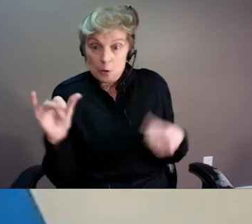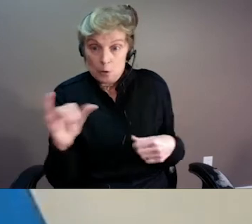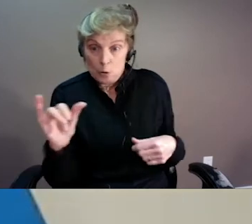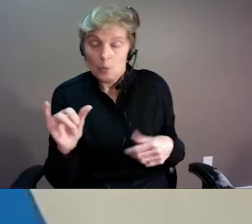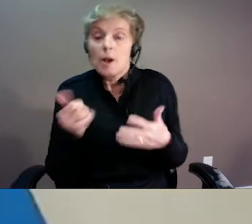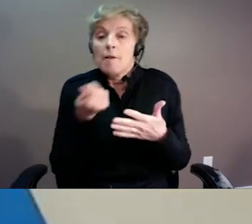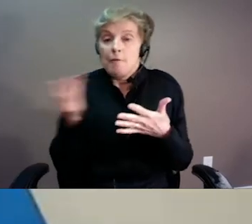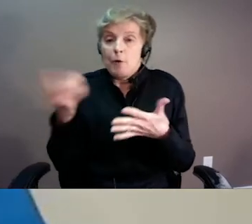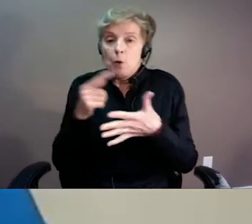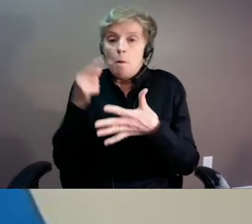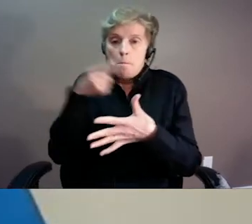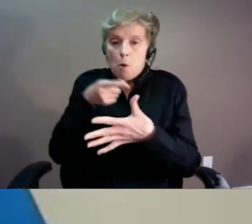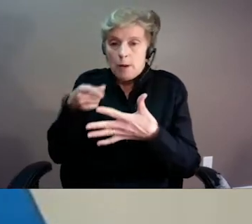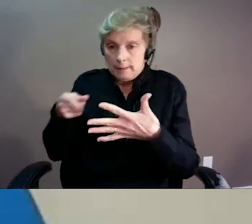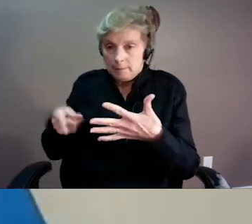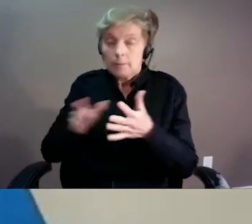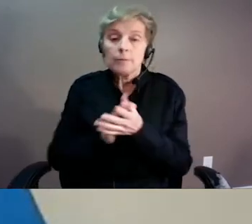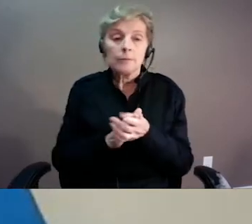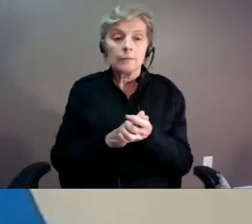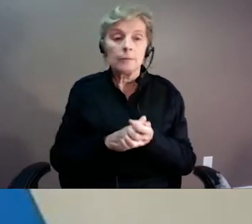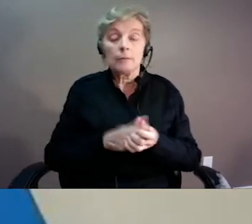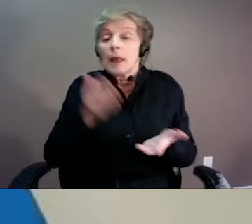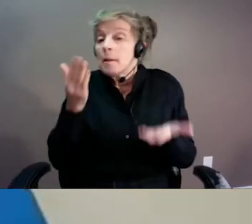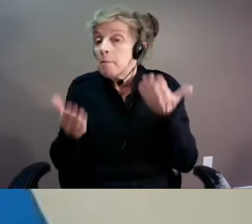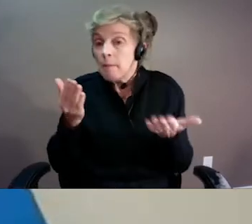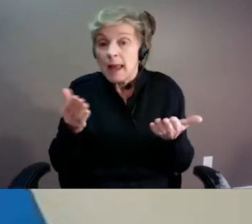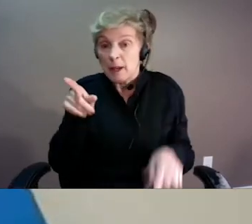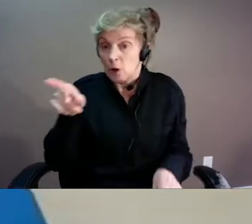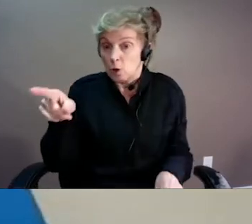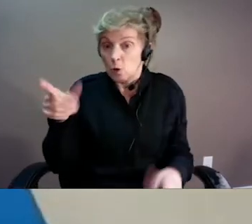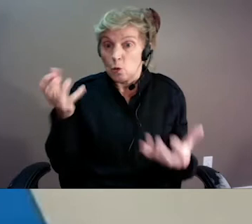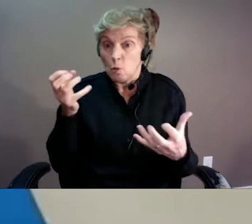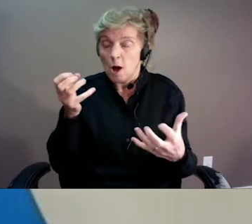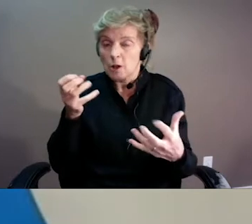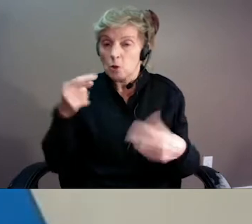you know one of the arguments that you might want to make is that